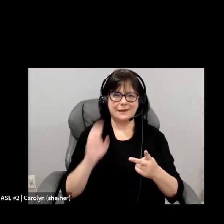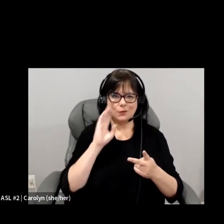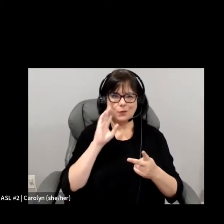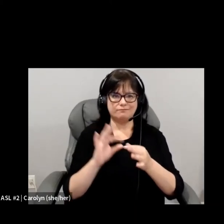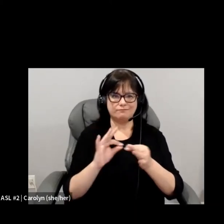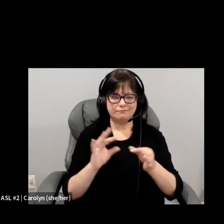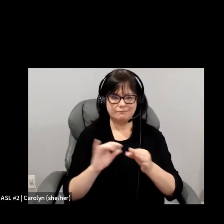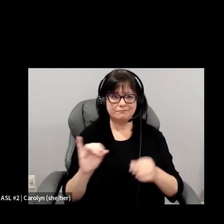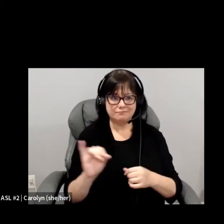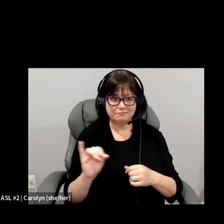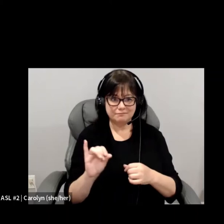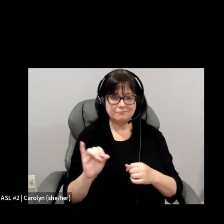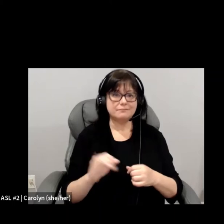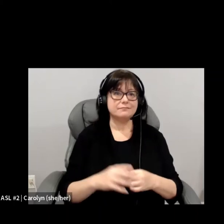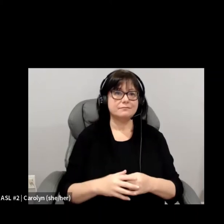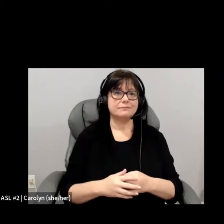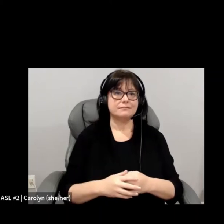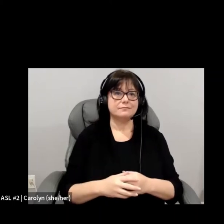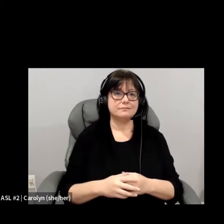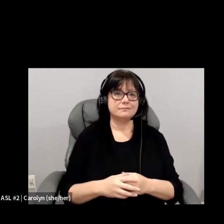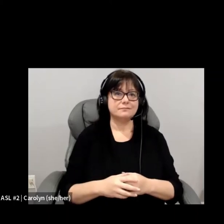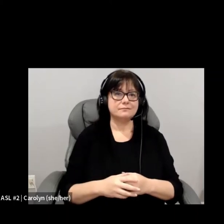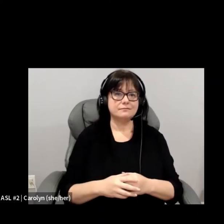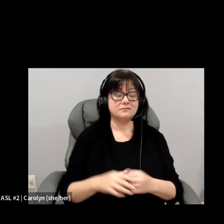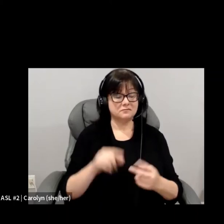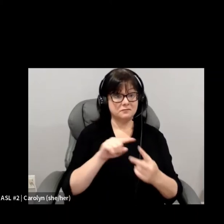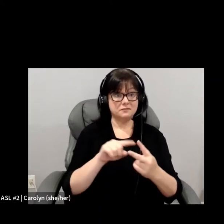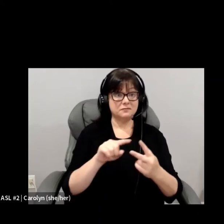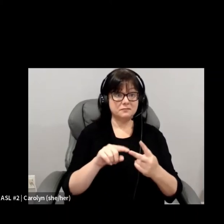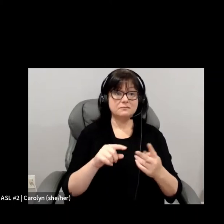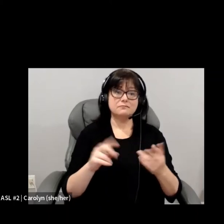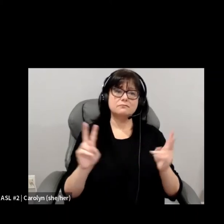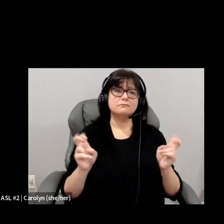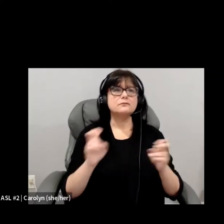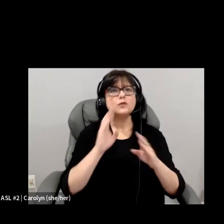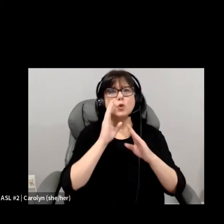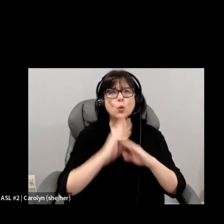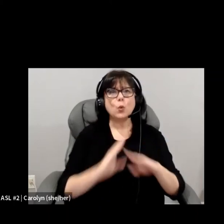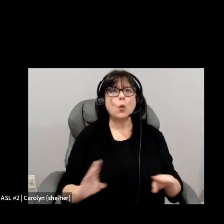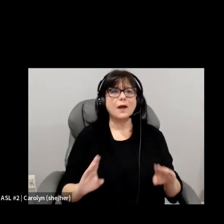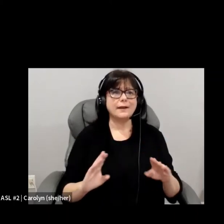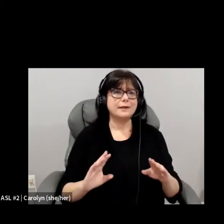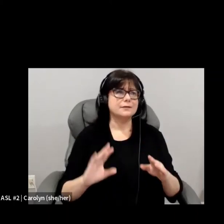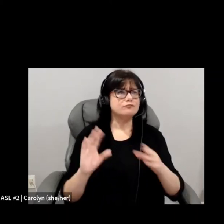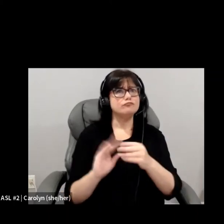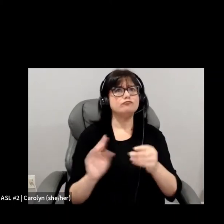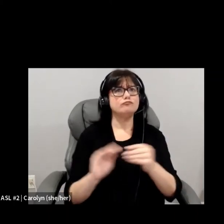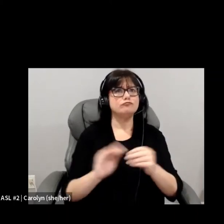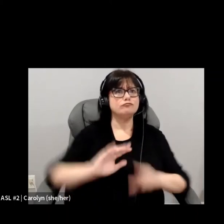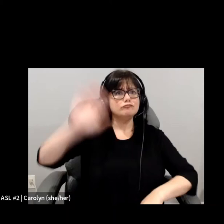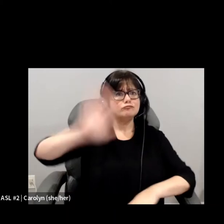MAYBE TWO QUIET BOARD MEMBERS, BUT WHEN THEY SPOKE, IT WAS WORTH LISTENING TO.